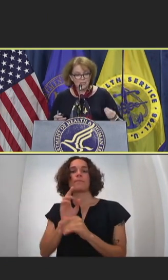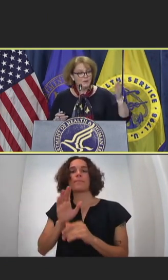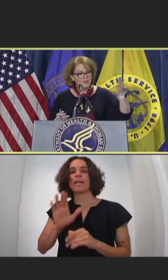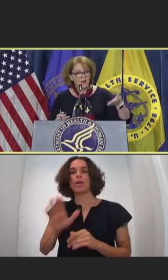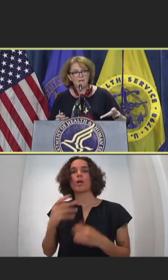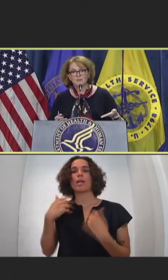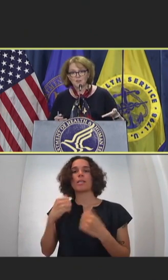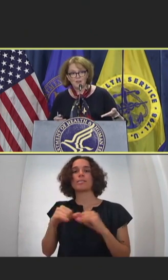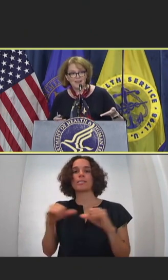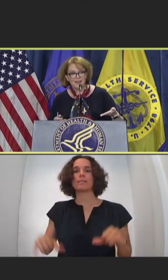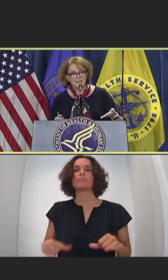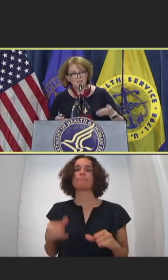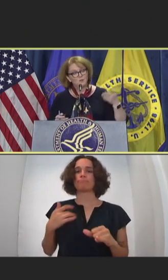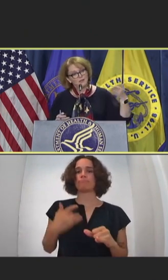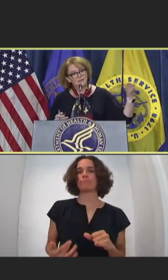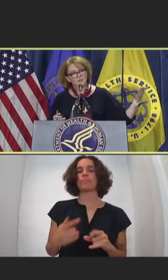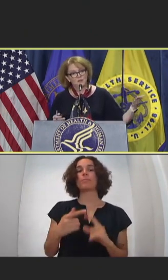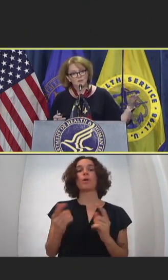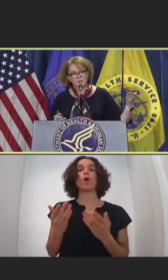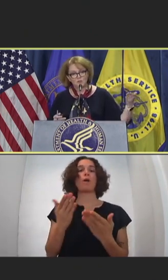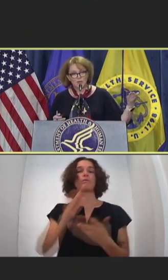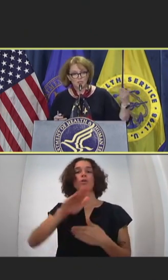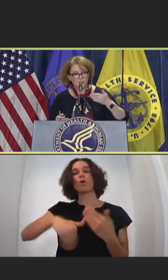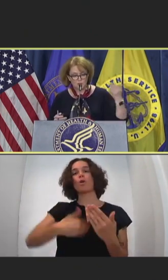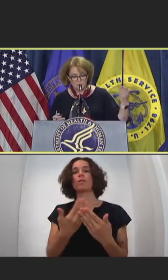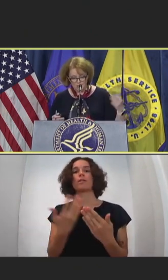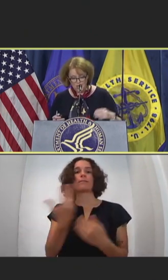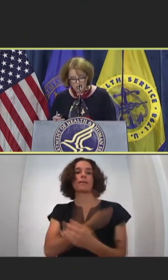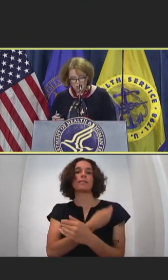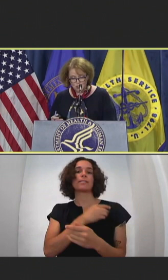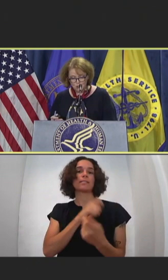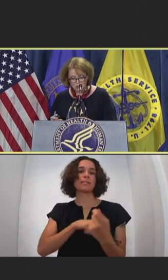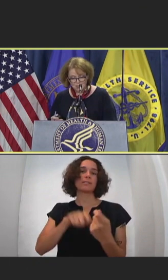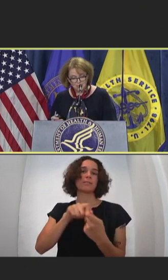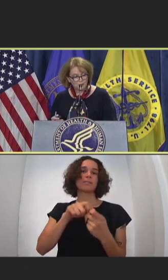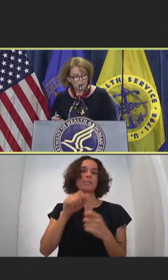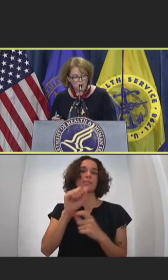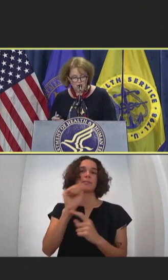but it offers all the vaccines. Because in certain situations, you may choose a different product